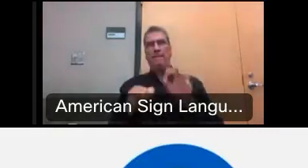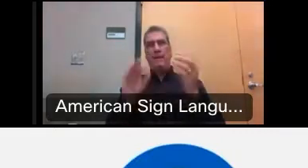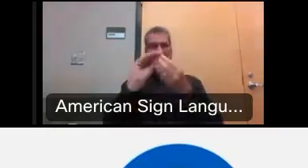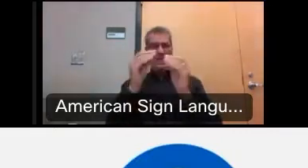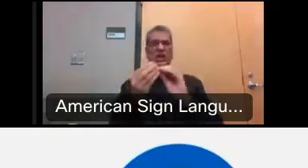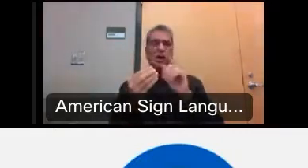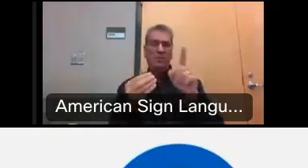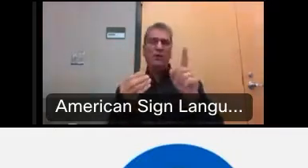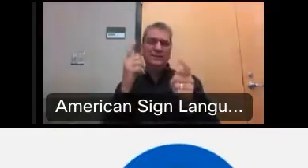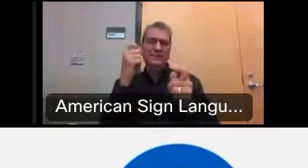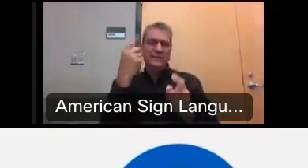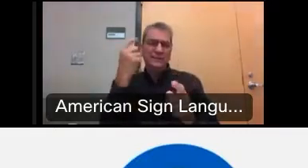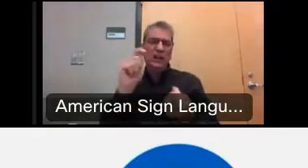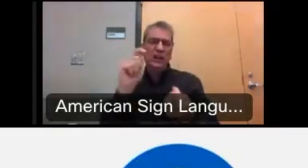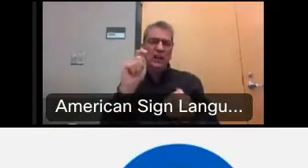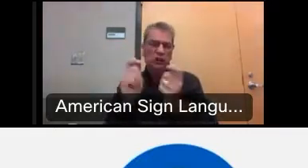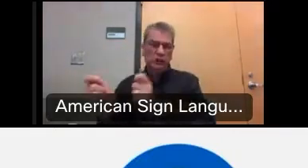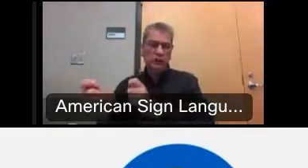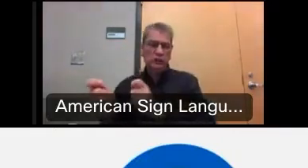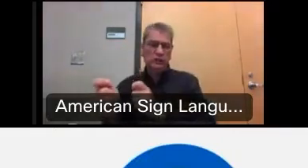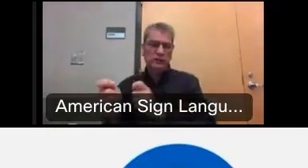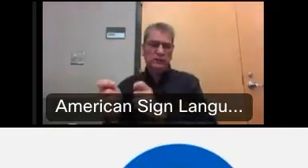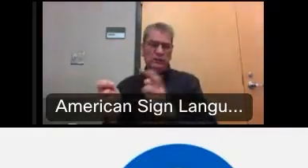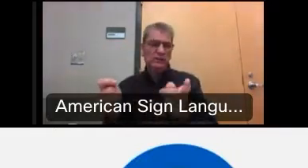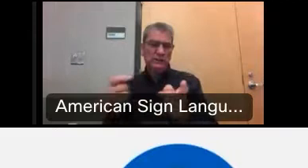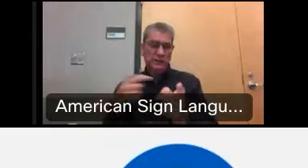So whatever's written here I can guarantee you that it's higher today than it was on